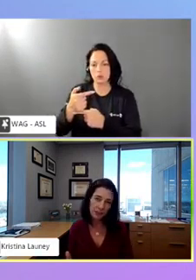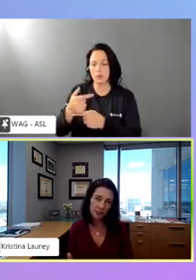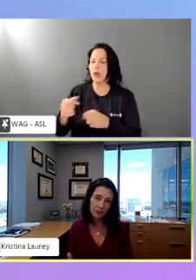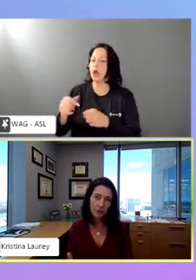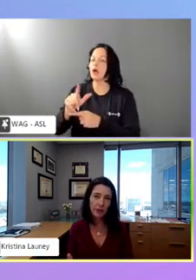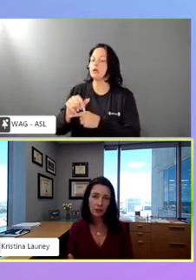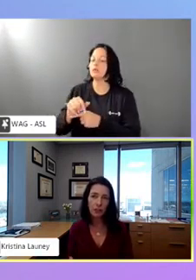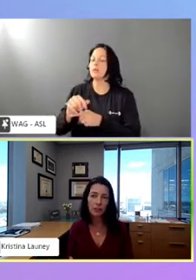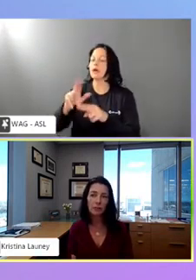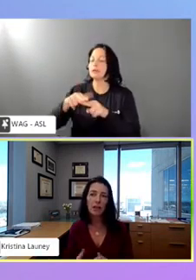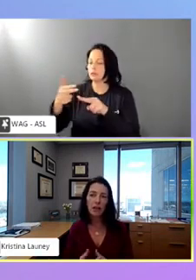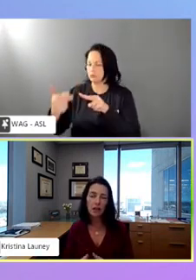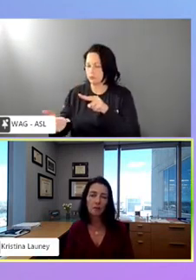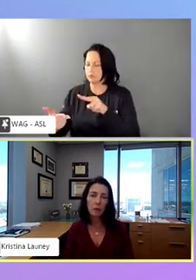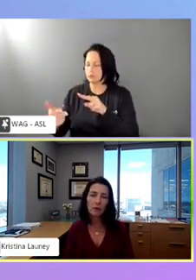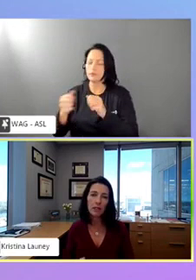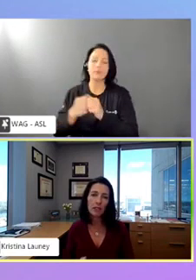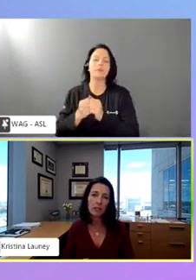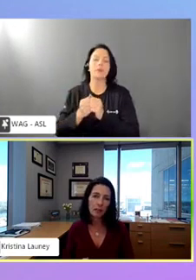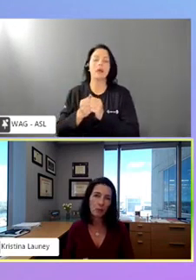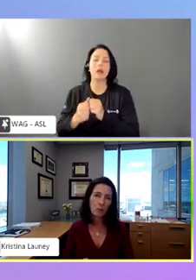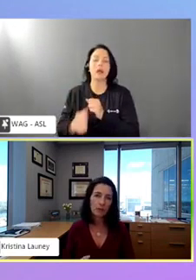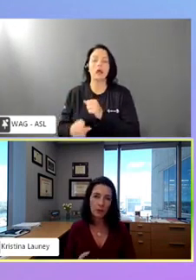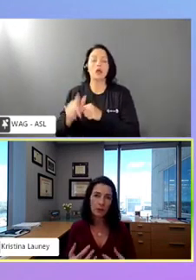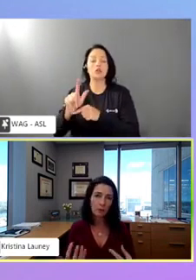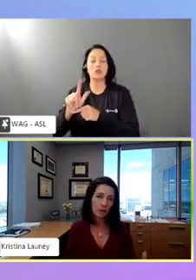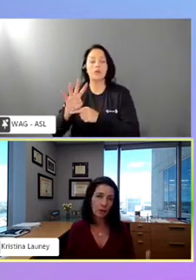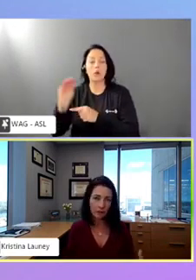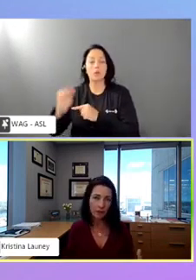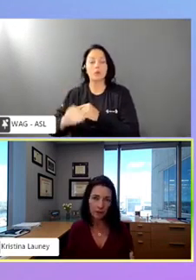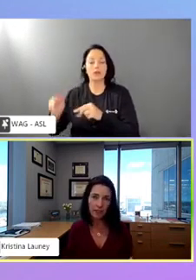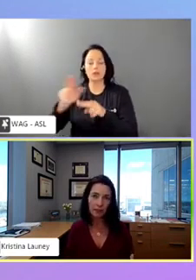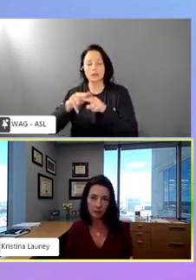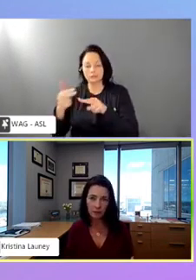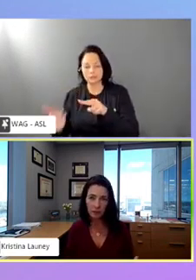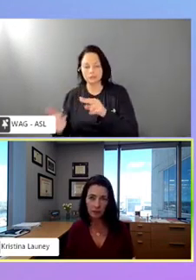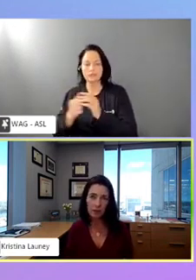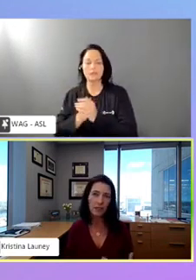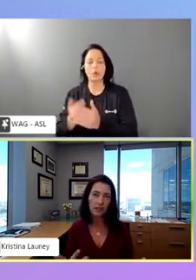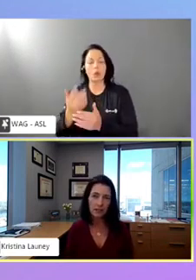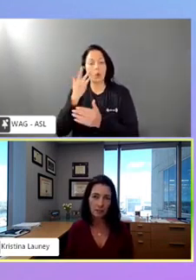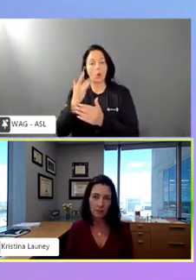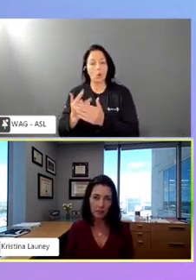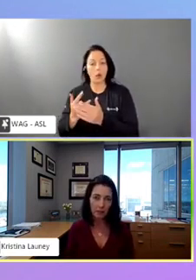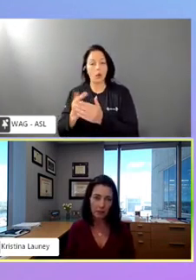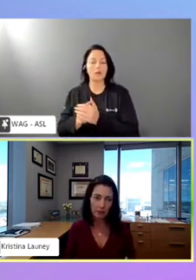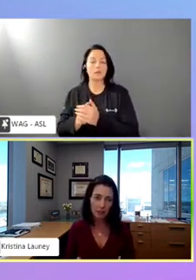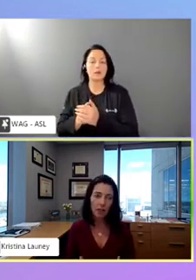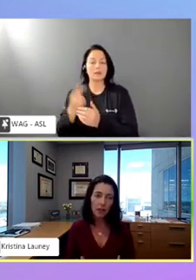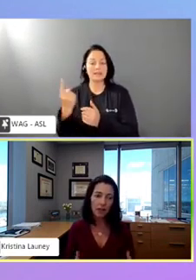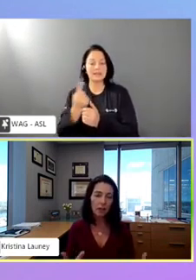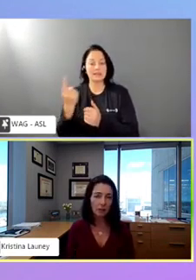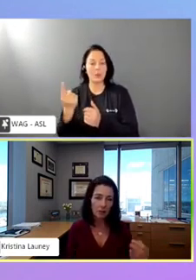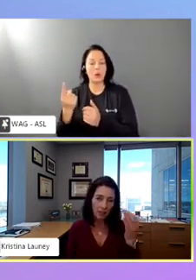this year from 2021, which drop. is a big There's a couple potential reasons for that